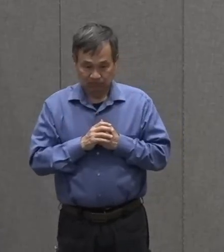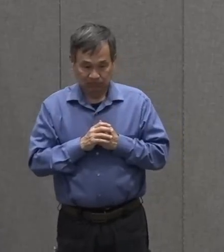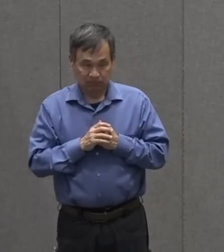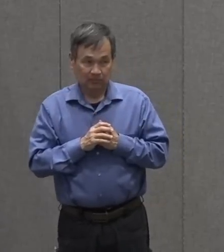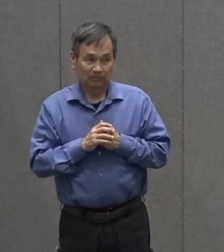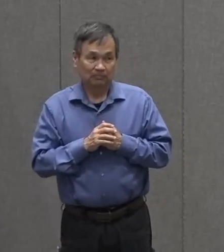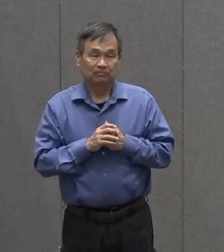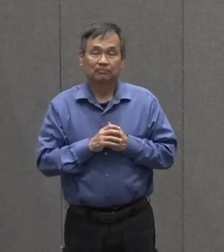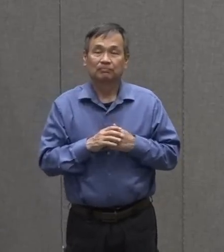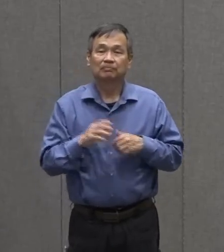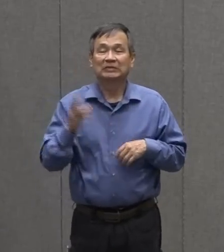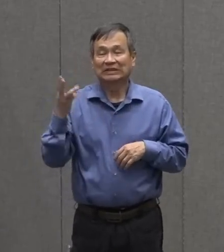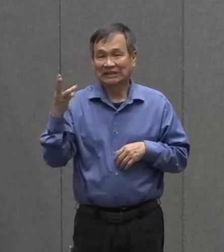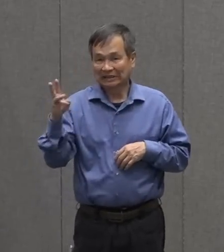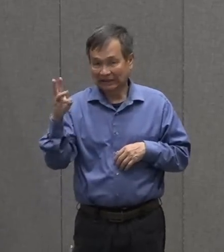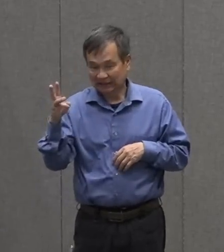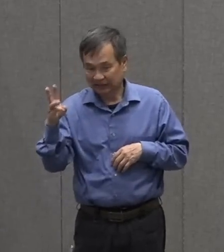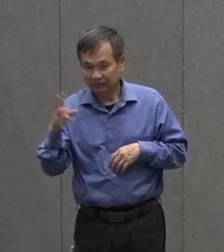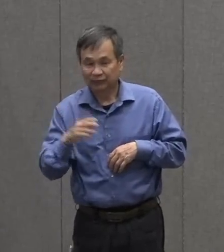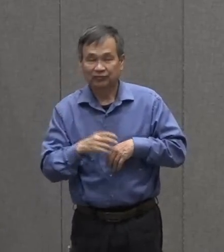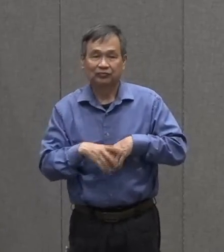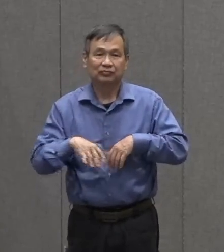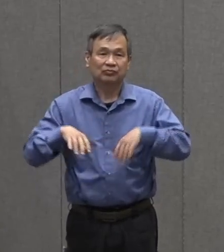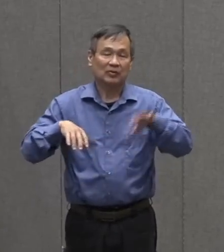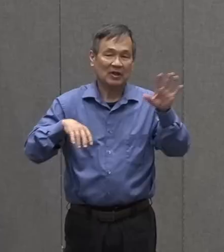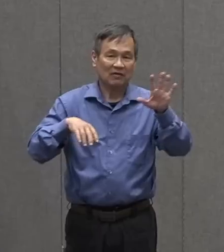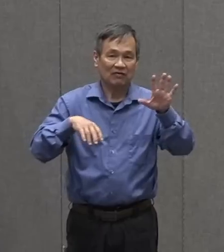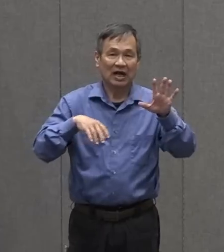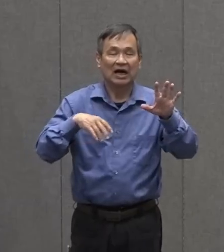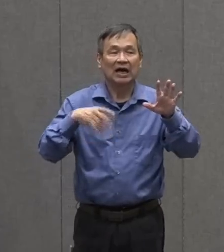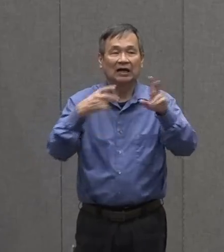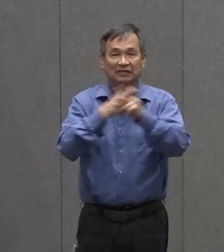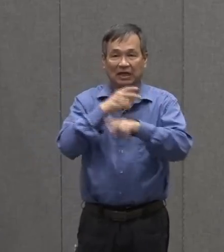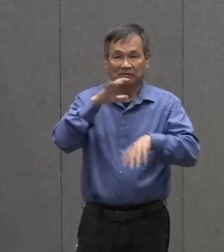So we know 16. We know five times five is 25.